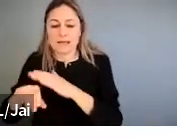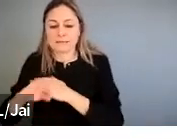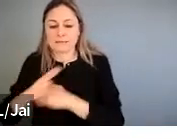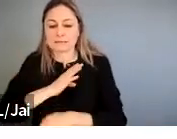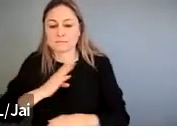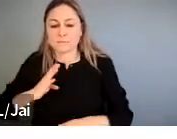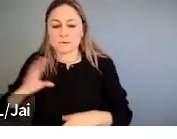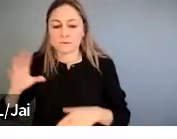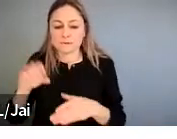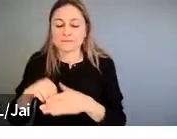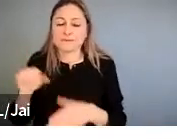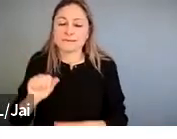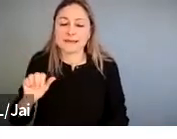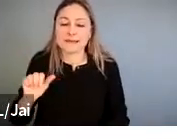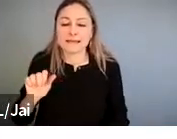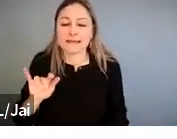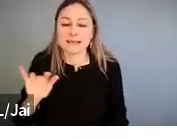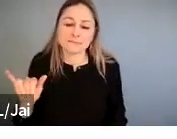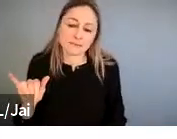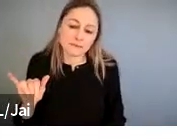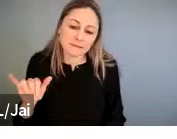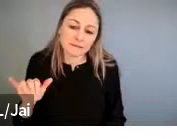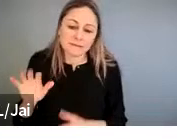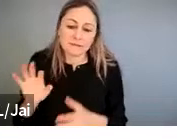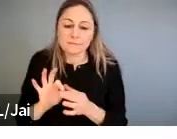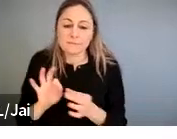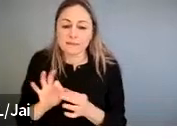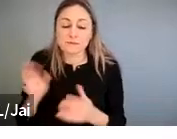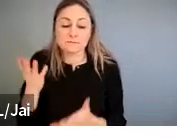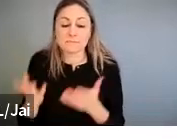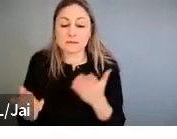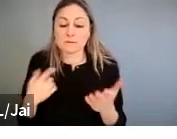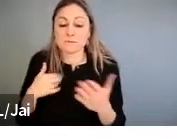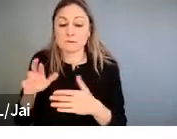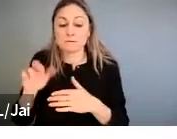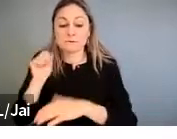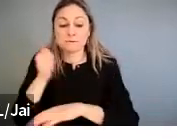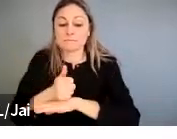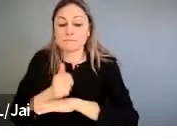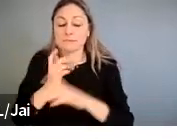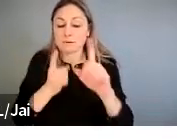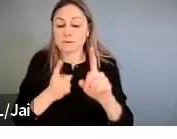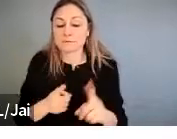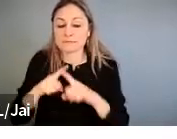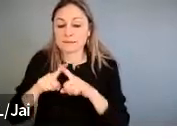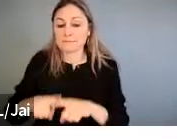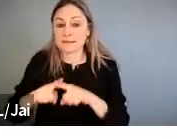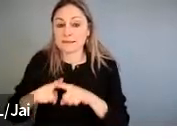as Amy mentioned. We may have to reset our goals, depending on where the technology takes us, but we